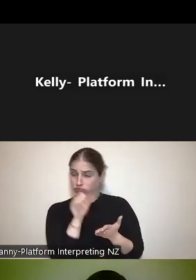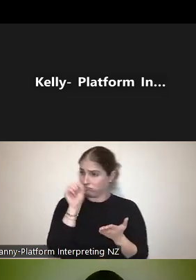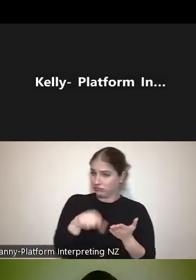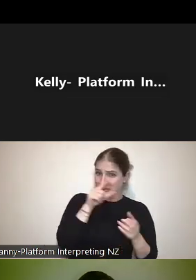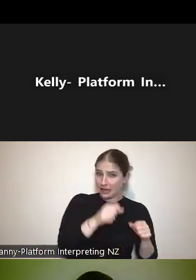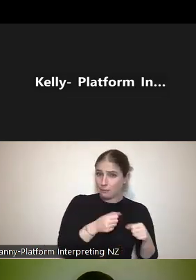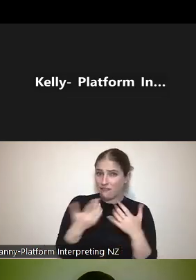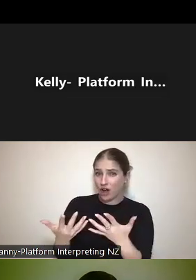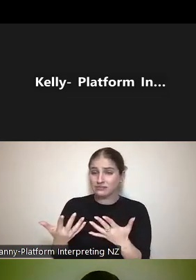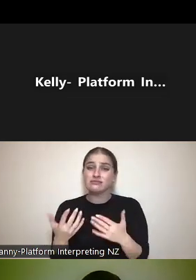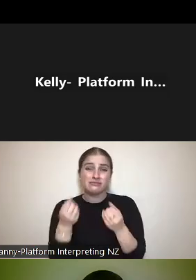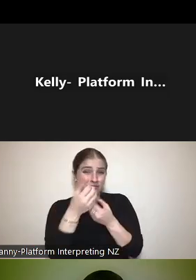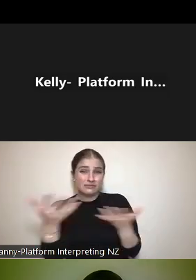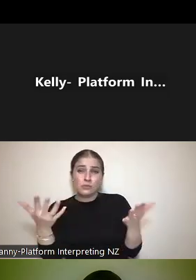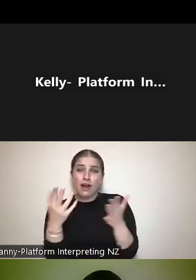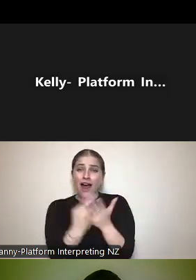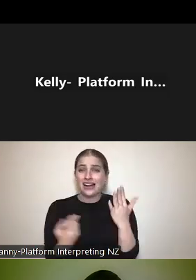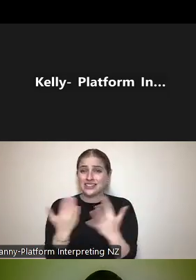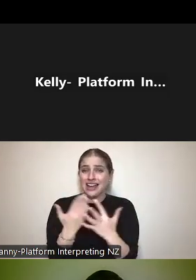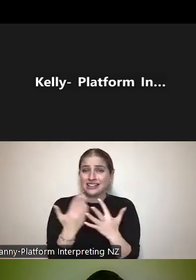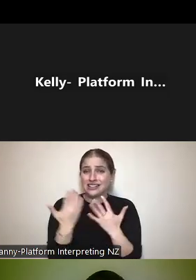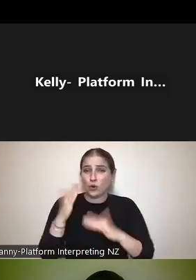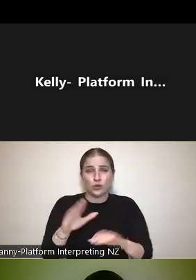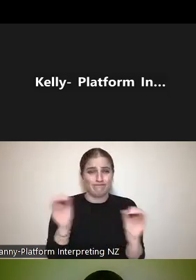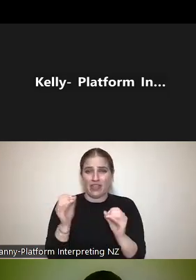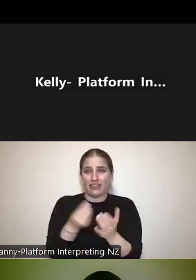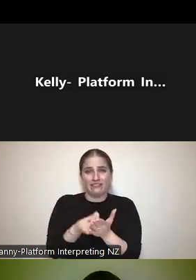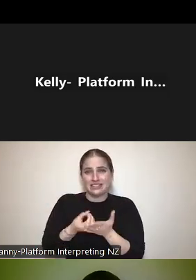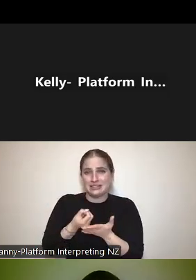and we don't provide funding advisory, but Creative New Zealand does.